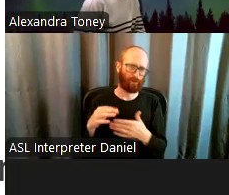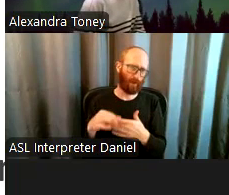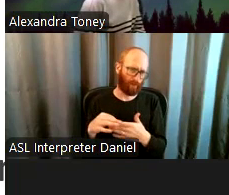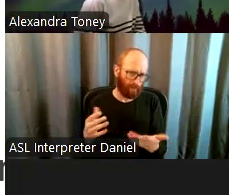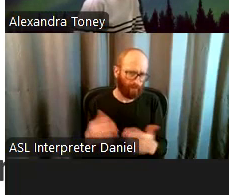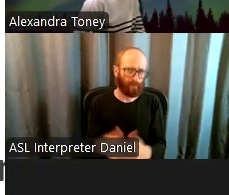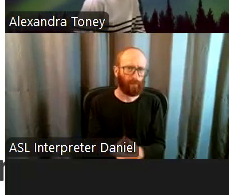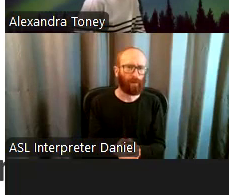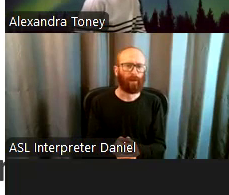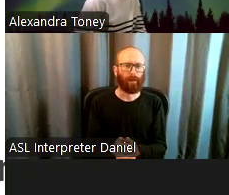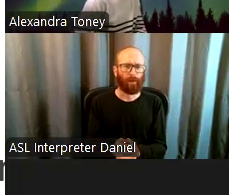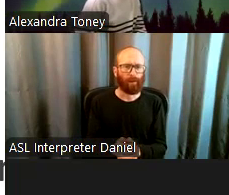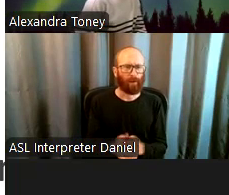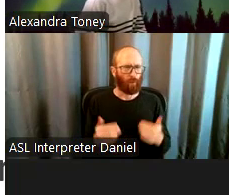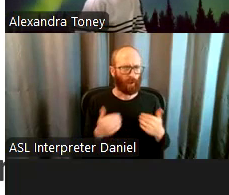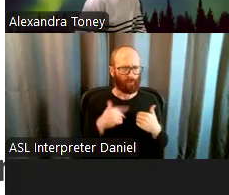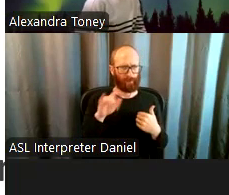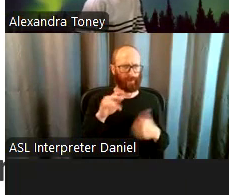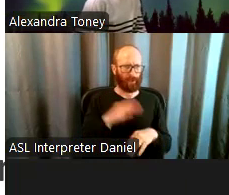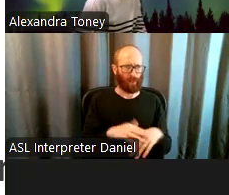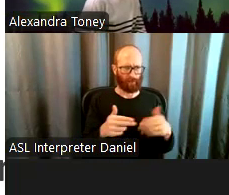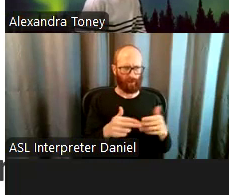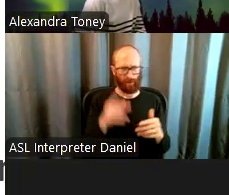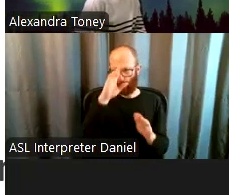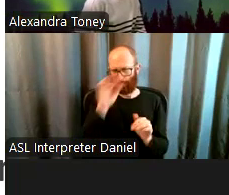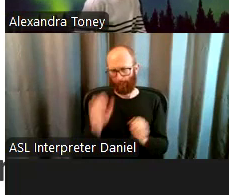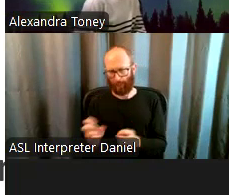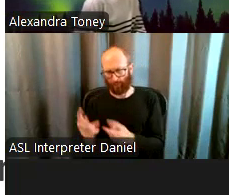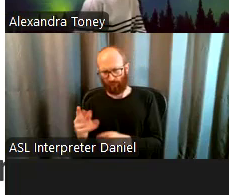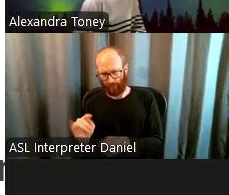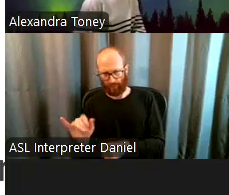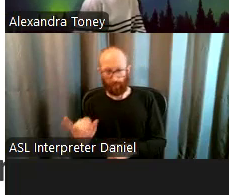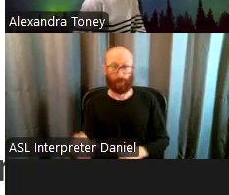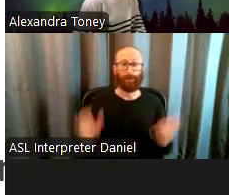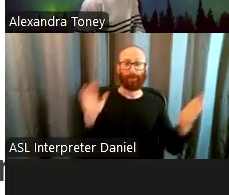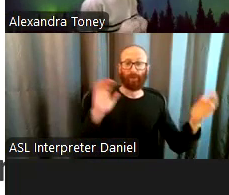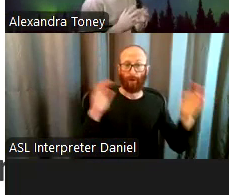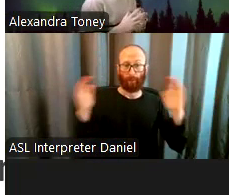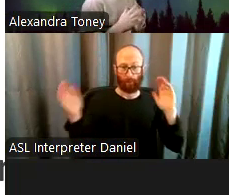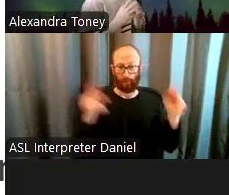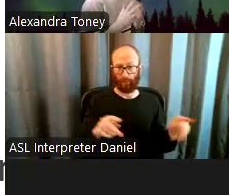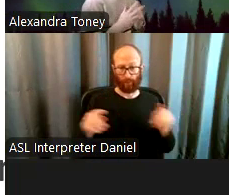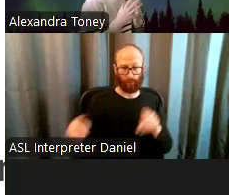chat as well; and so comparable content course substitutions are still teaching those same